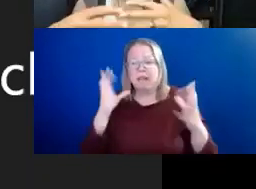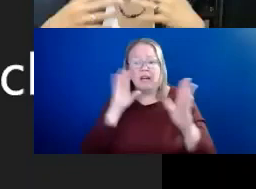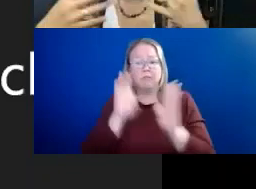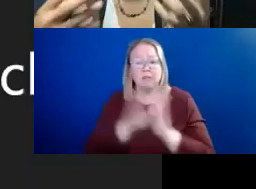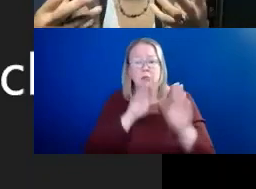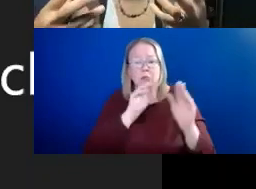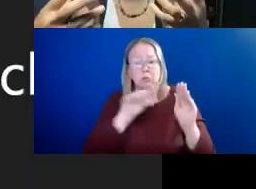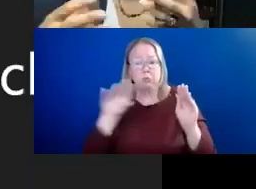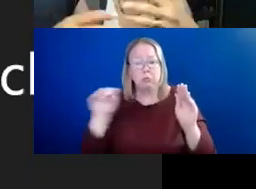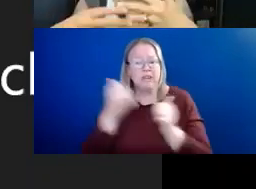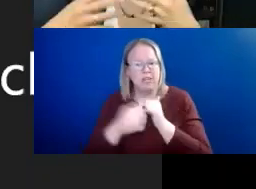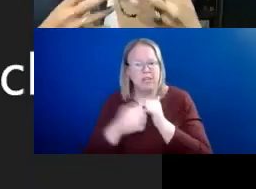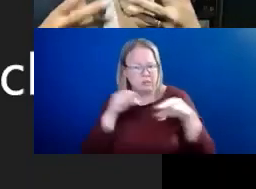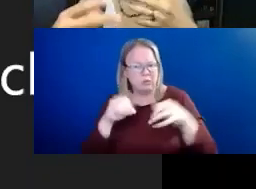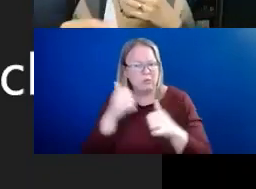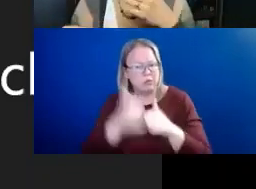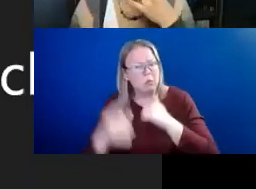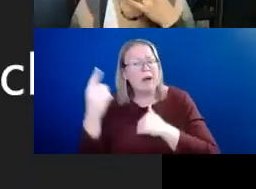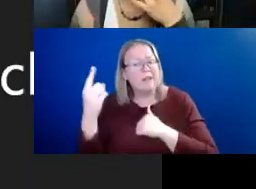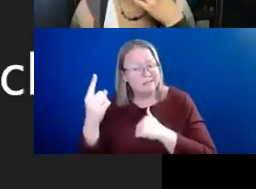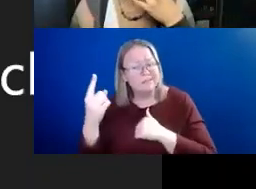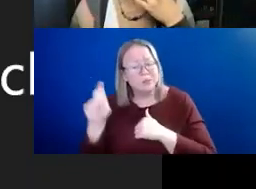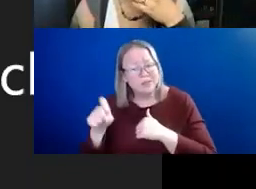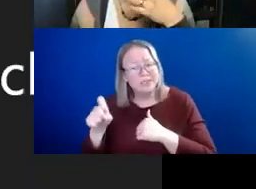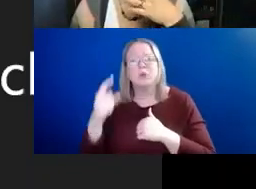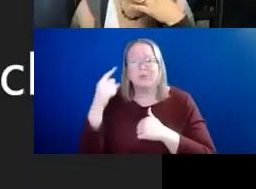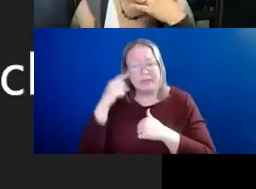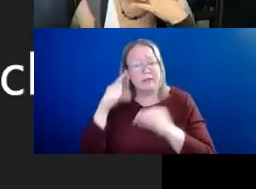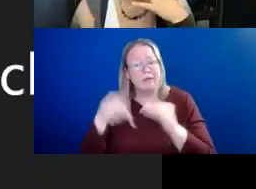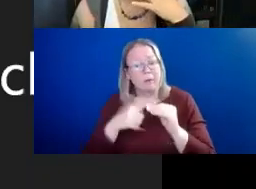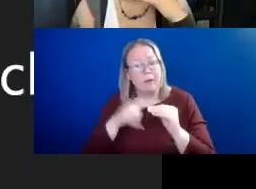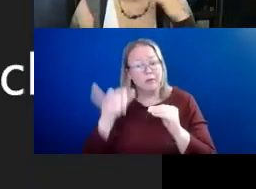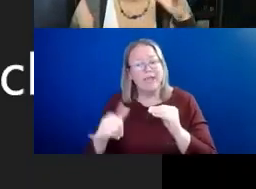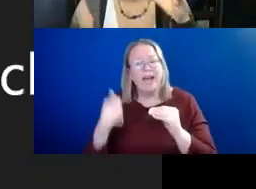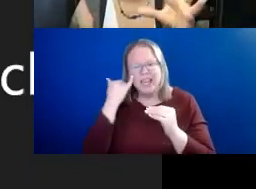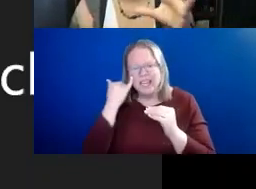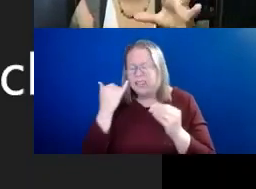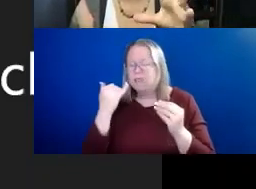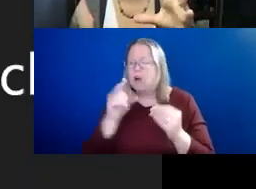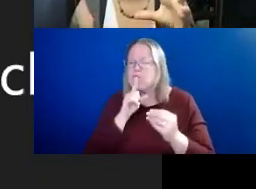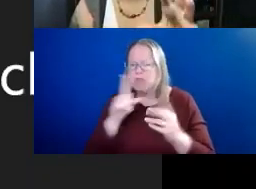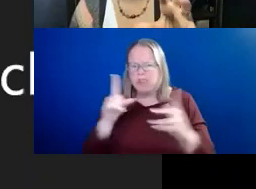13:27:13 one should be described. Be mindful of that. If you put a really cup located table